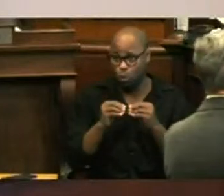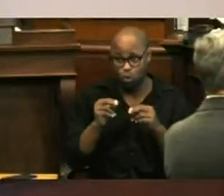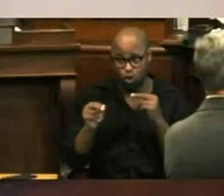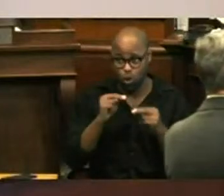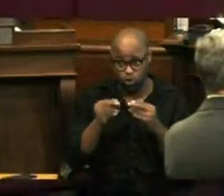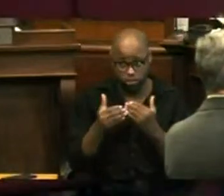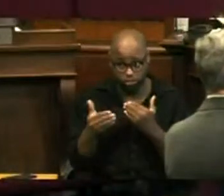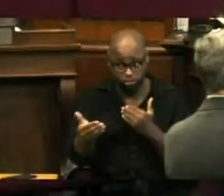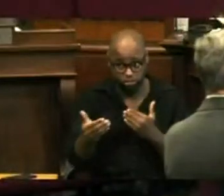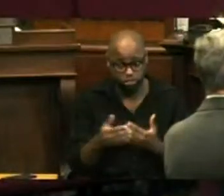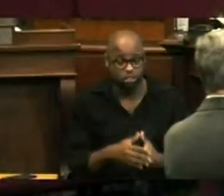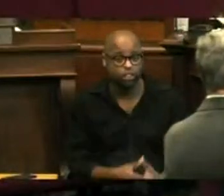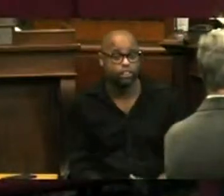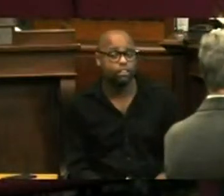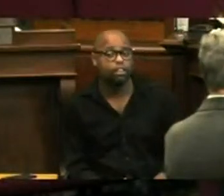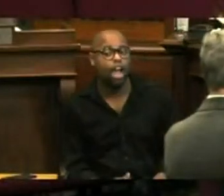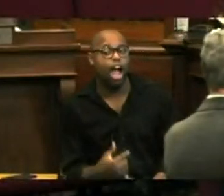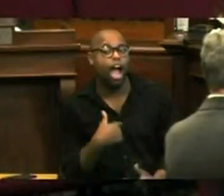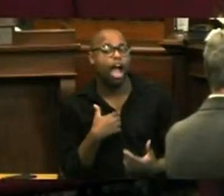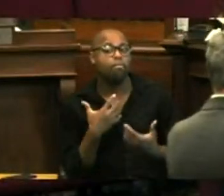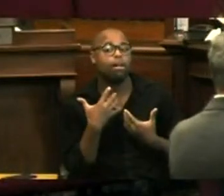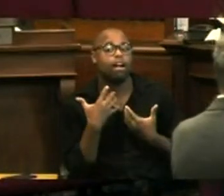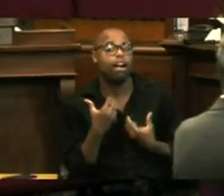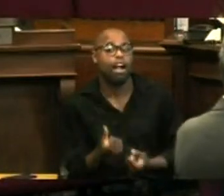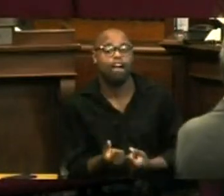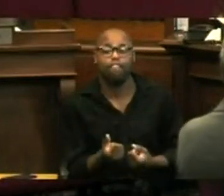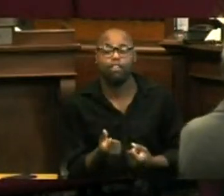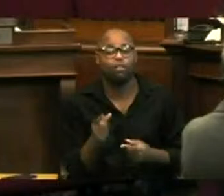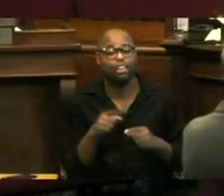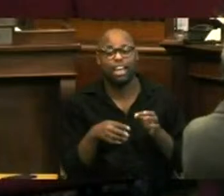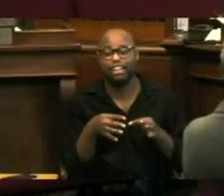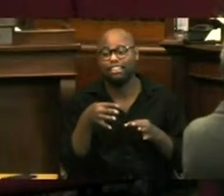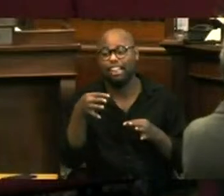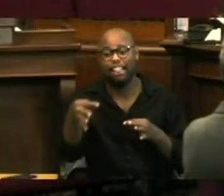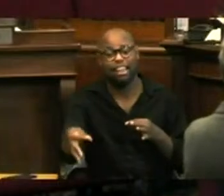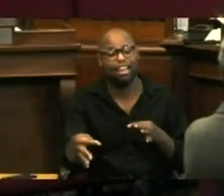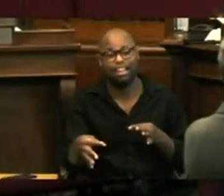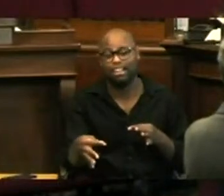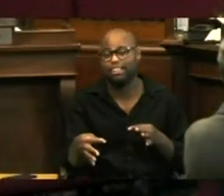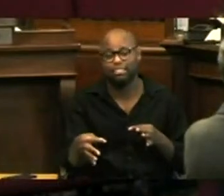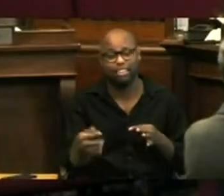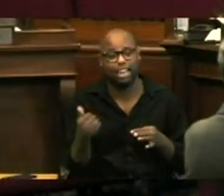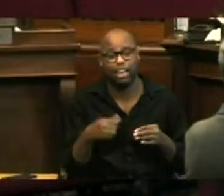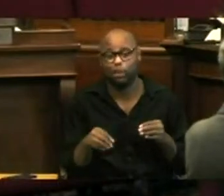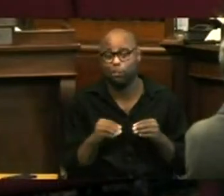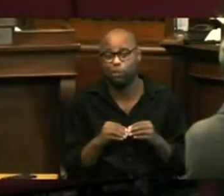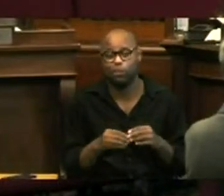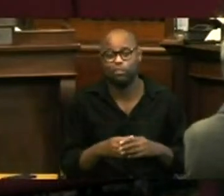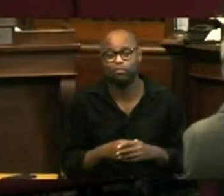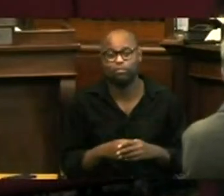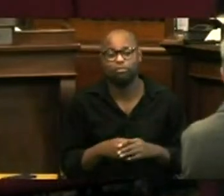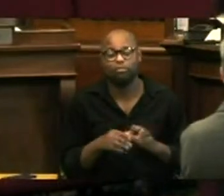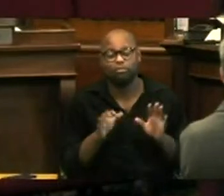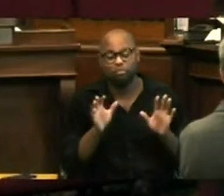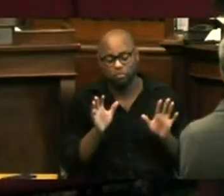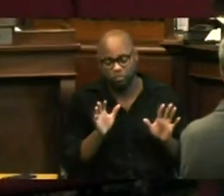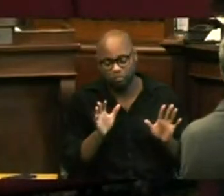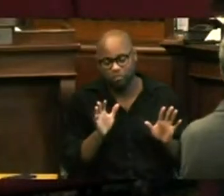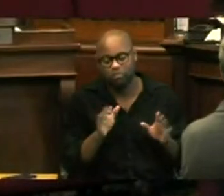plan that is set in stone. There's no further negotiation. I am pretty confident there's no